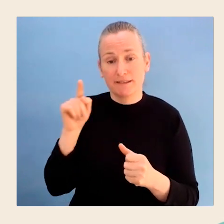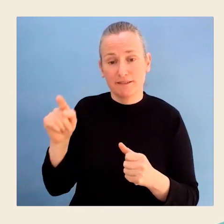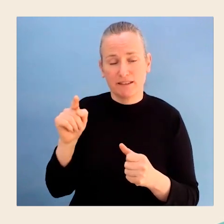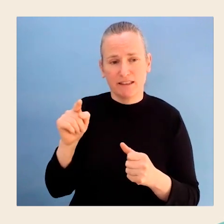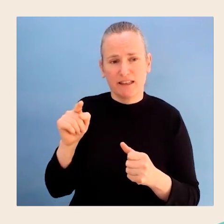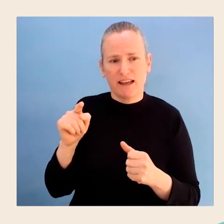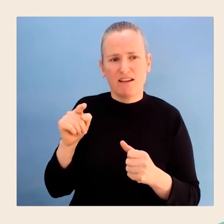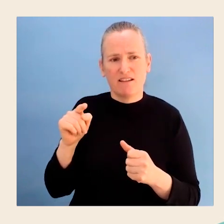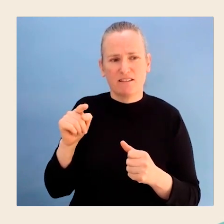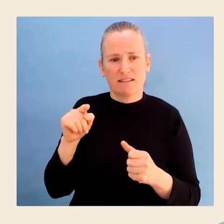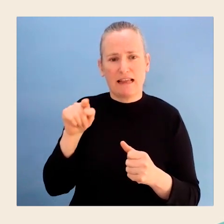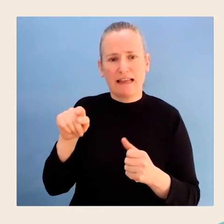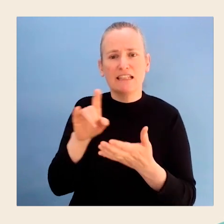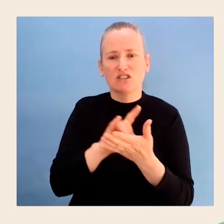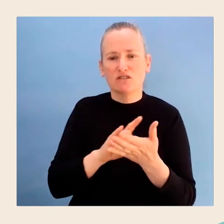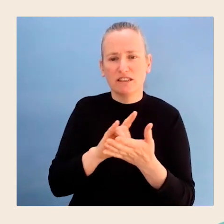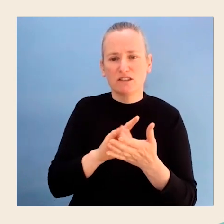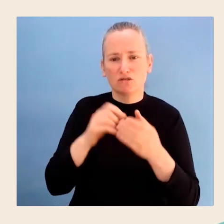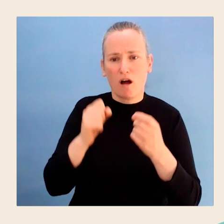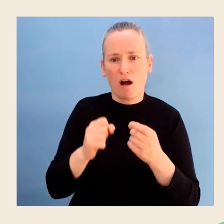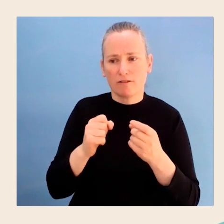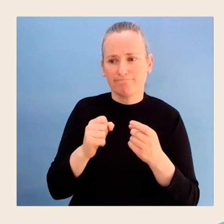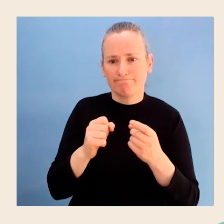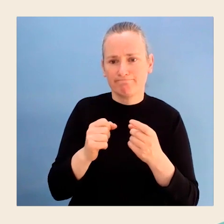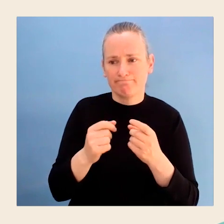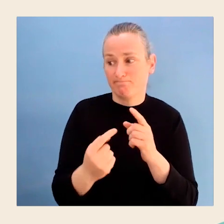it's very much rooted in the past.